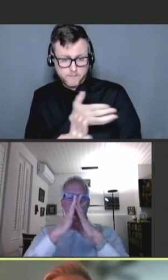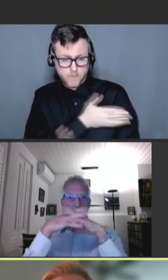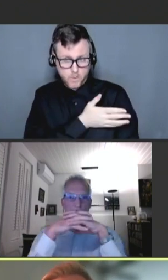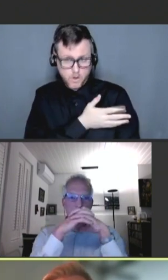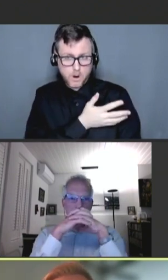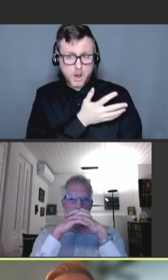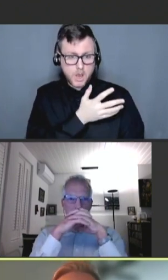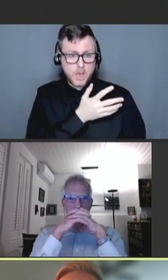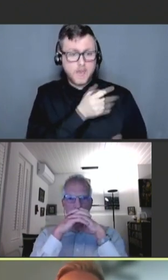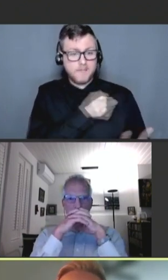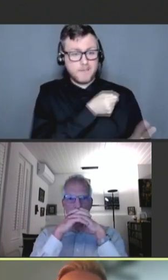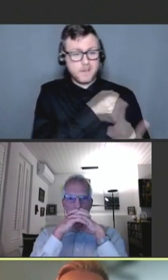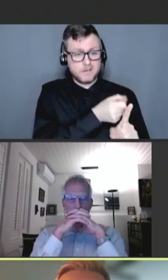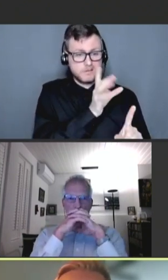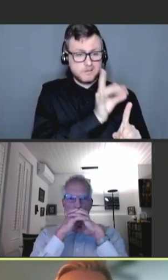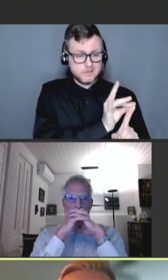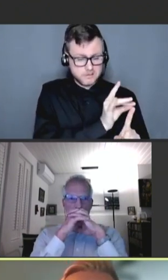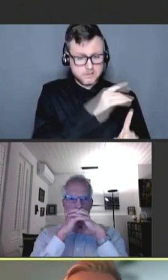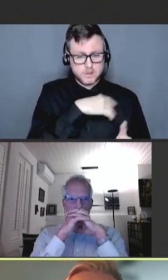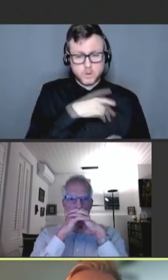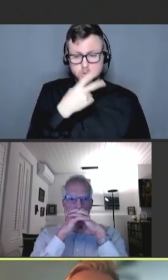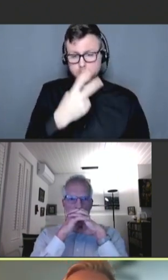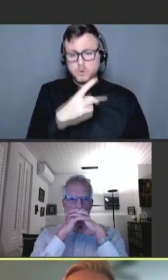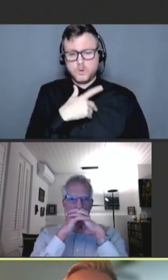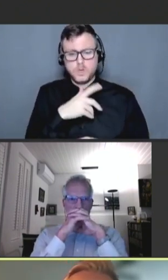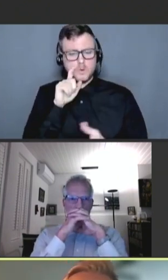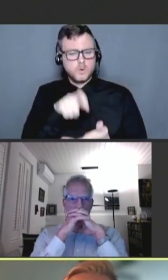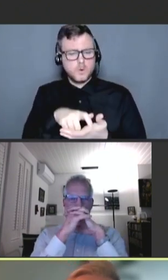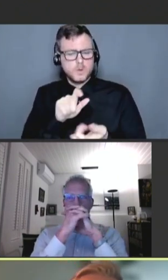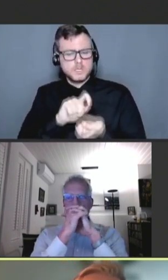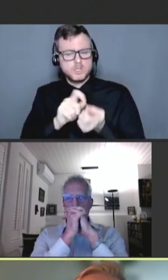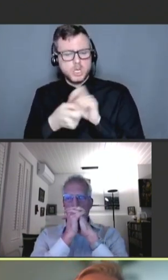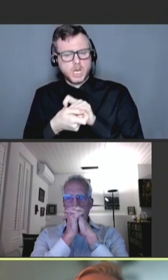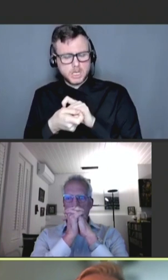and two were studies investigating changes in Long-COVID symptoms of people who had been